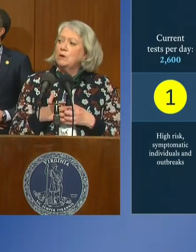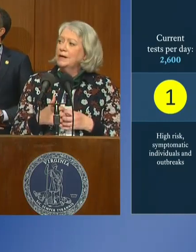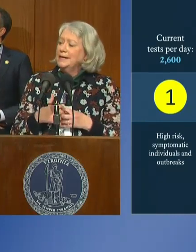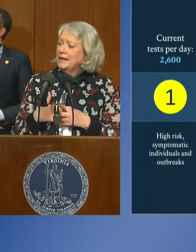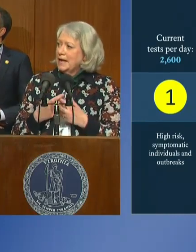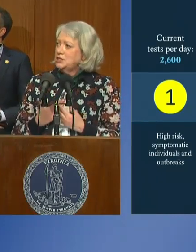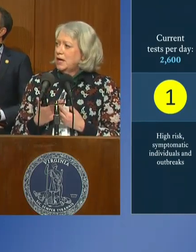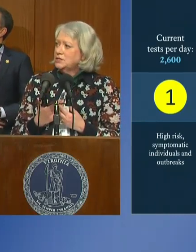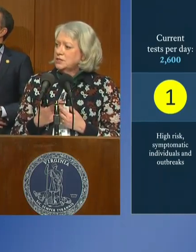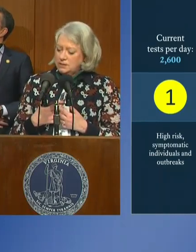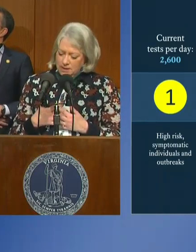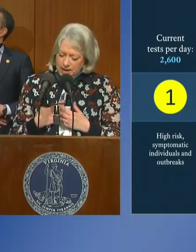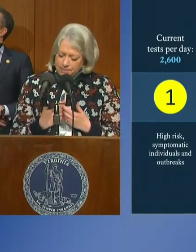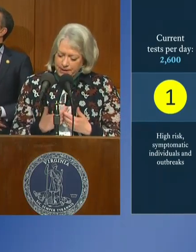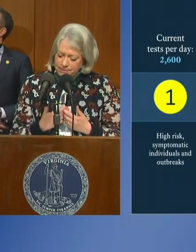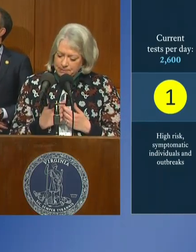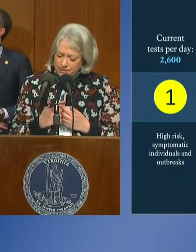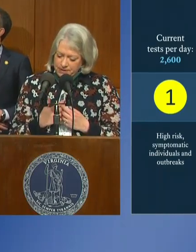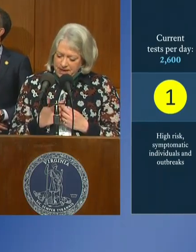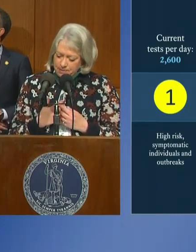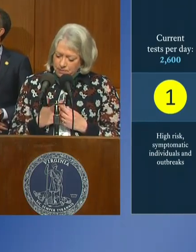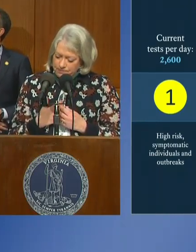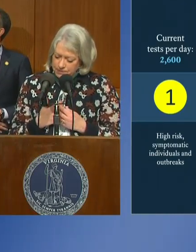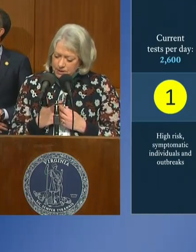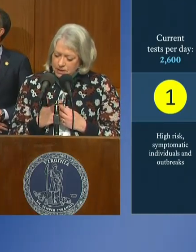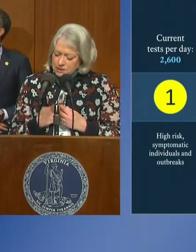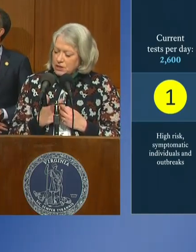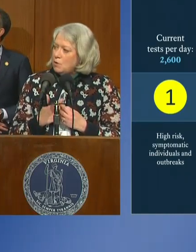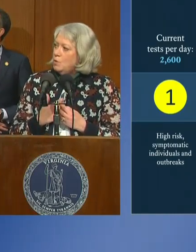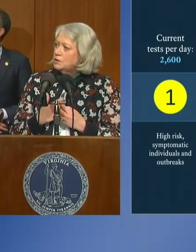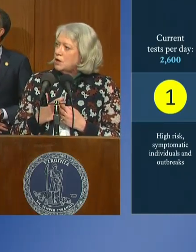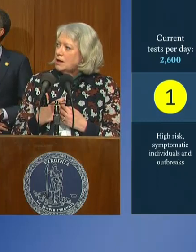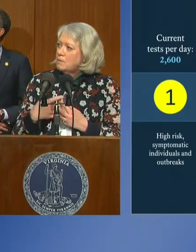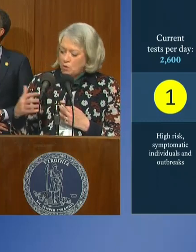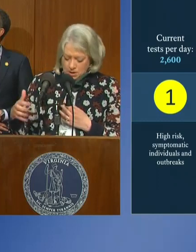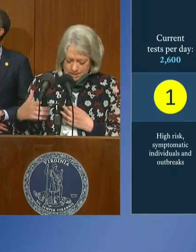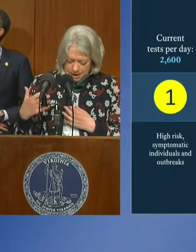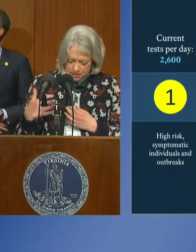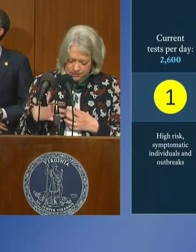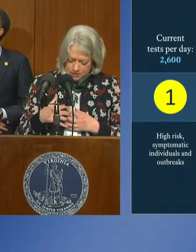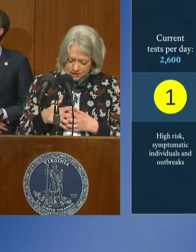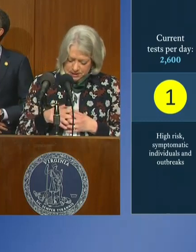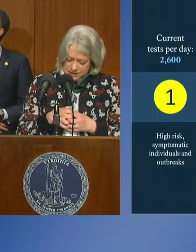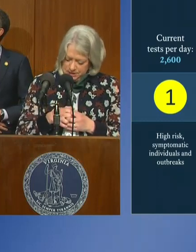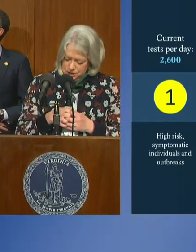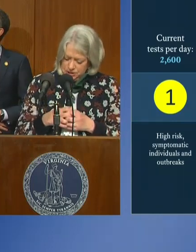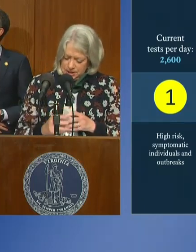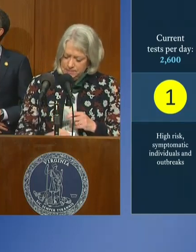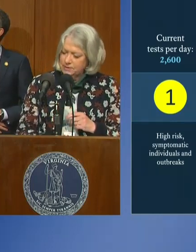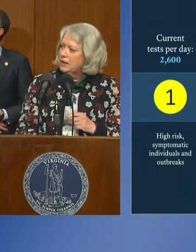SAID WE NEEDED MORE TESTING SUPPLIES WE HAVE THAT NOW. NOW WE'RE WORKING ON EDUCATION AND